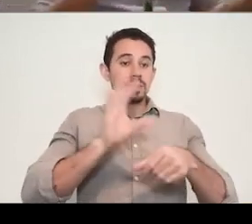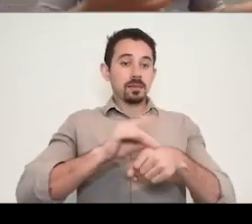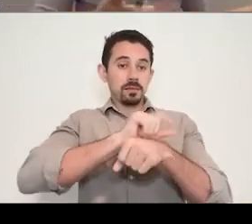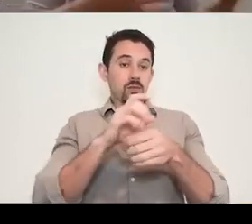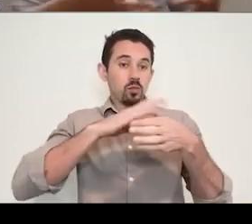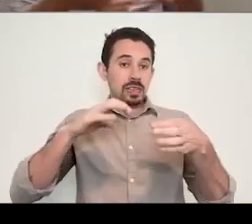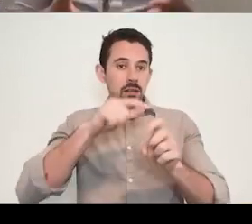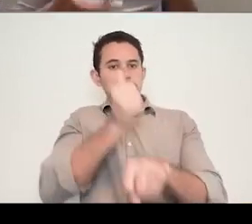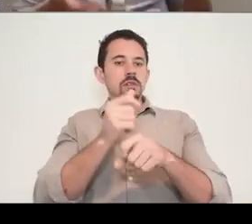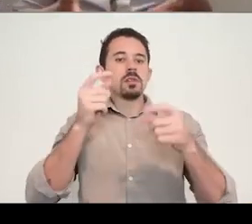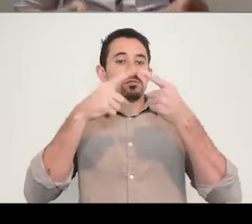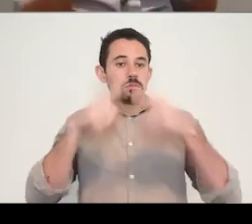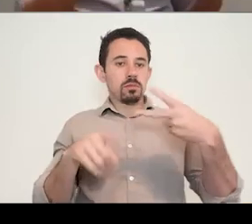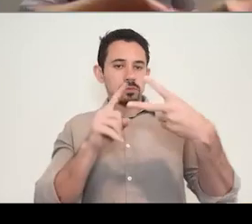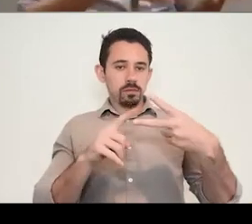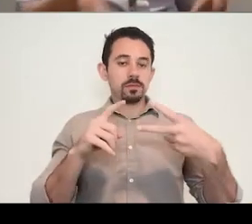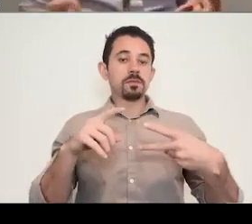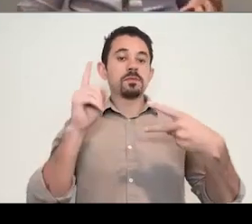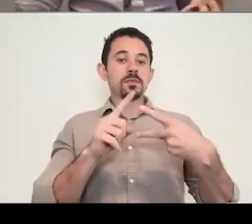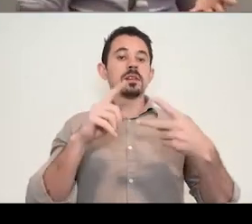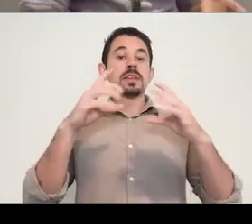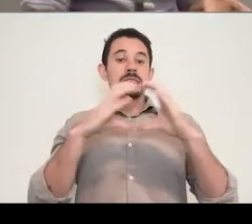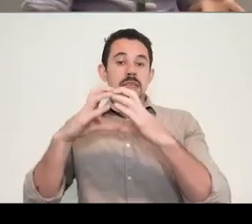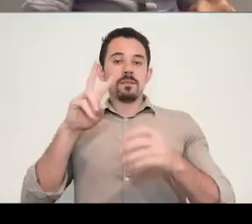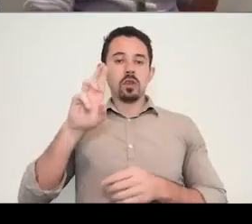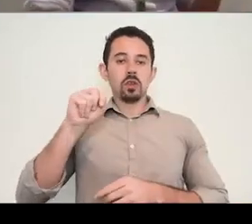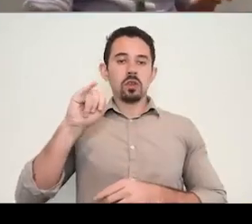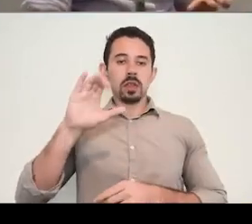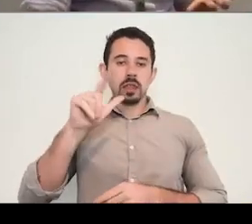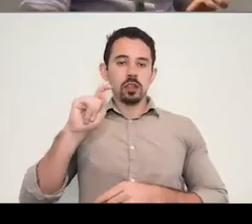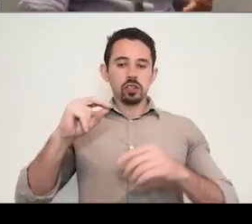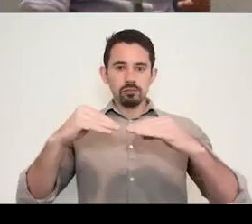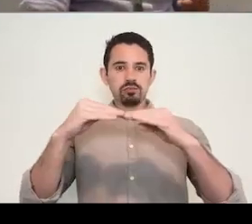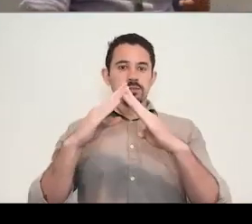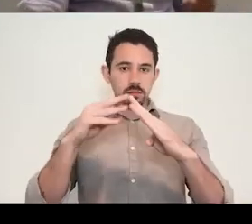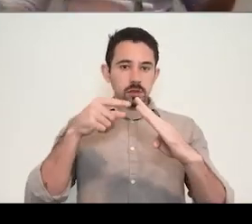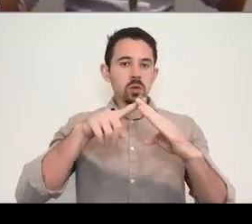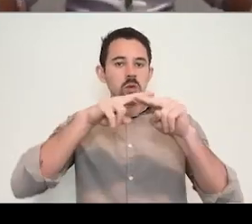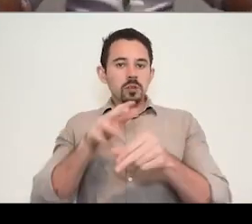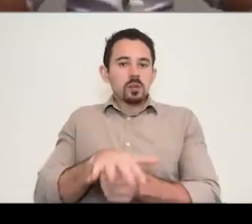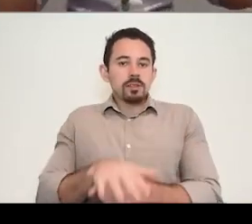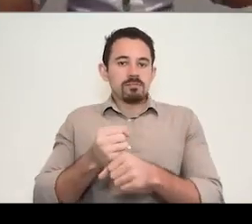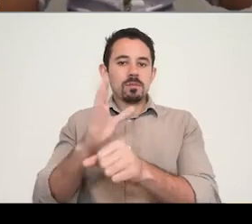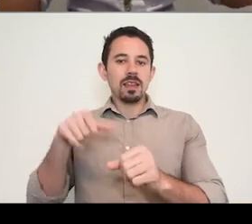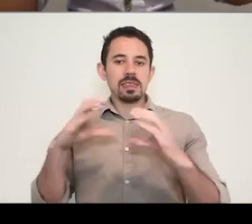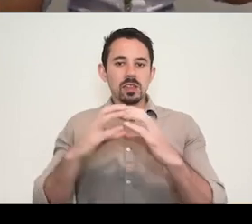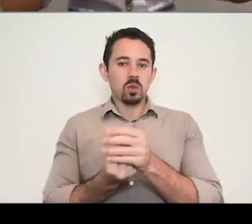wrinkling is established to occur in two stages; the first is cell verticalization to reduce stress